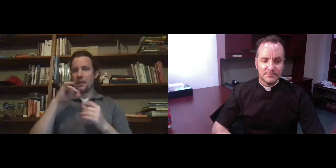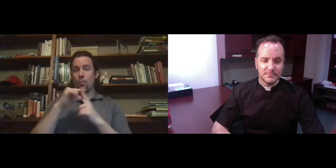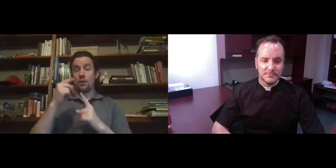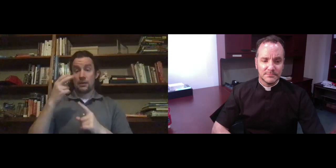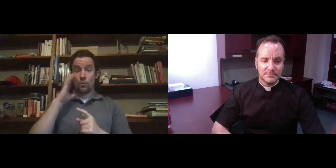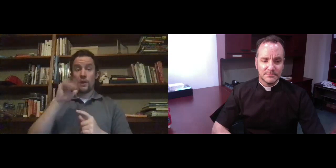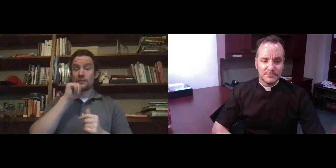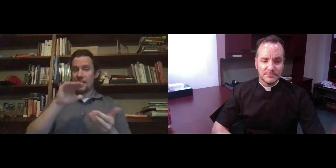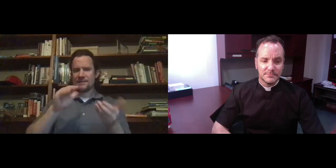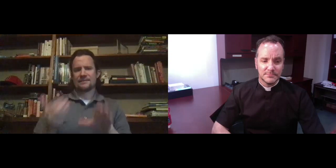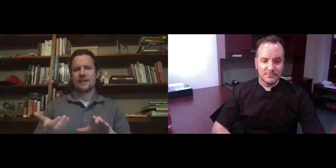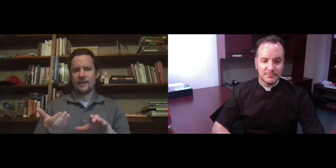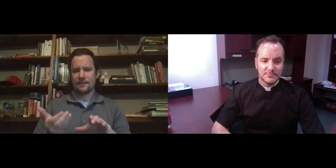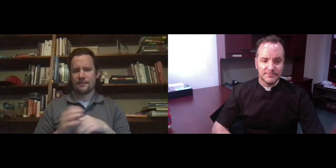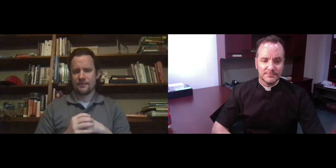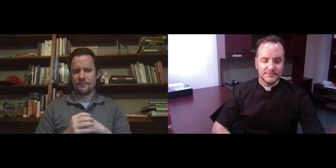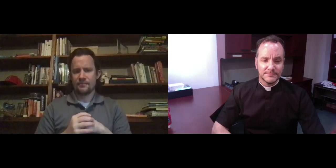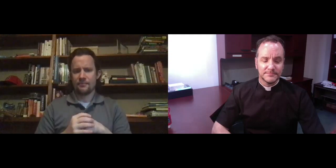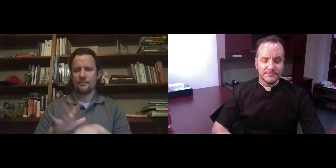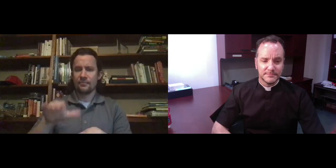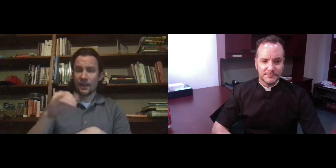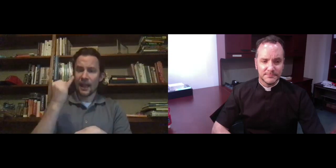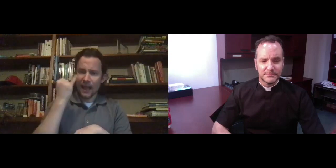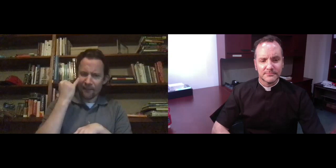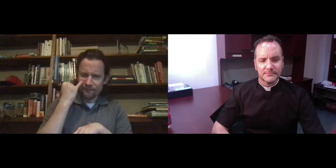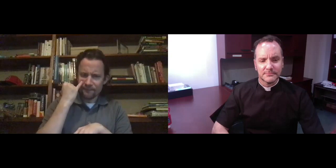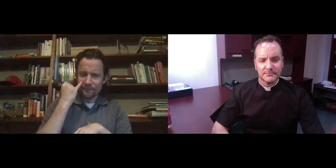But Jesus had not told him that he would not die,